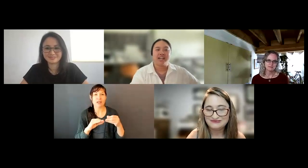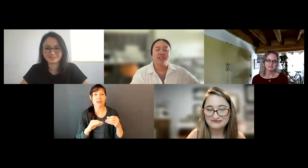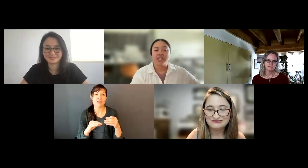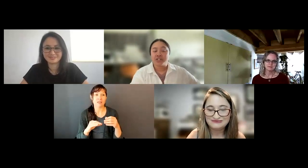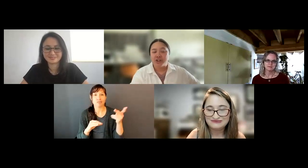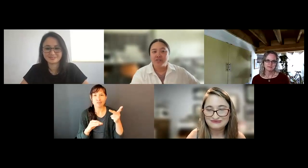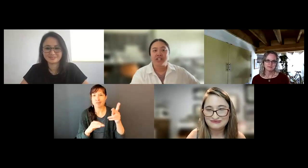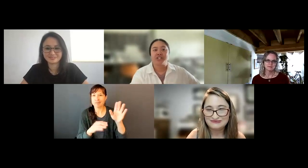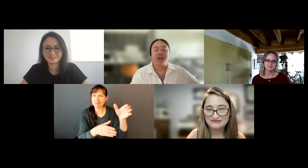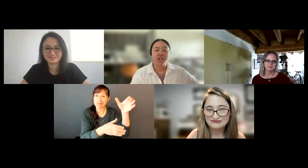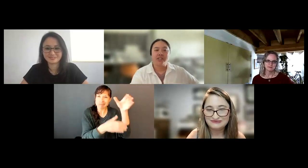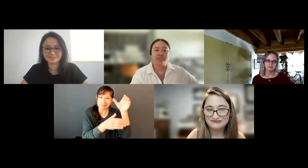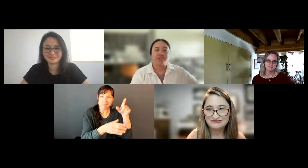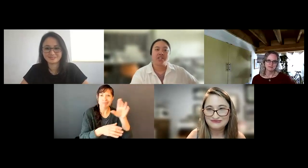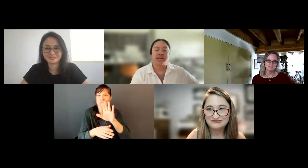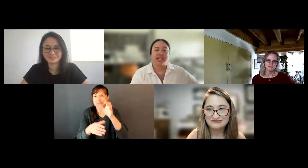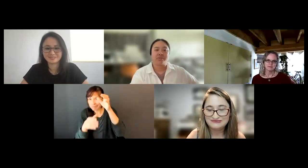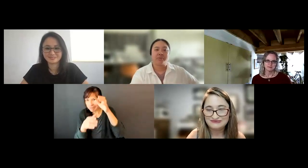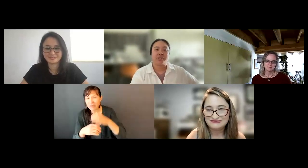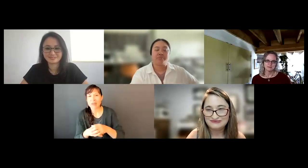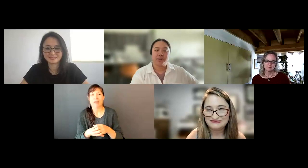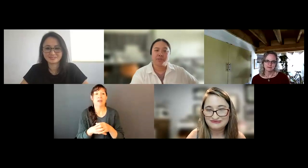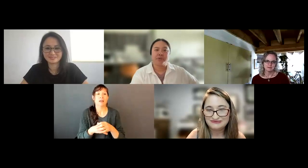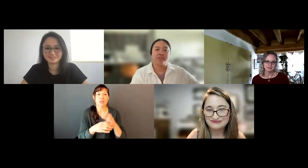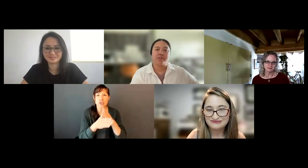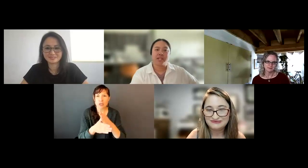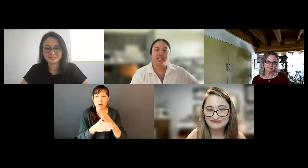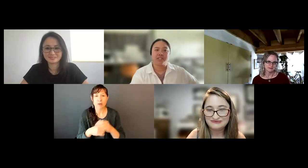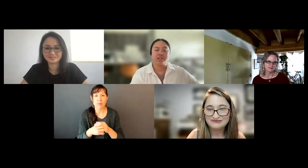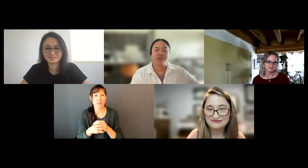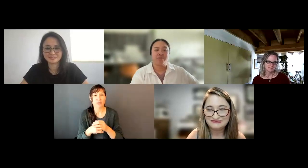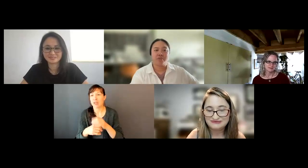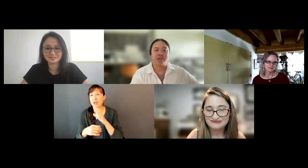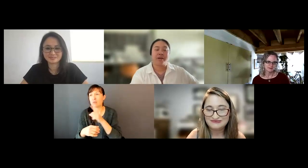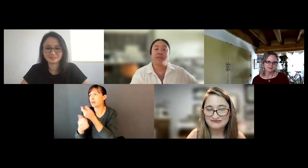And I encourage all of you to connect with both Paola and Melody to learn more